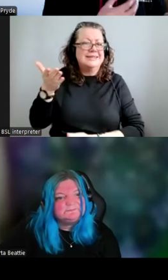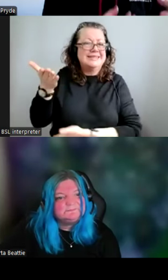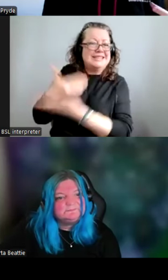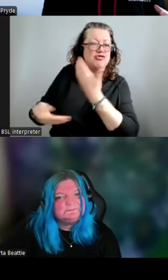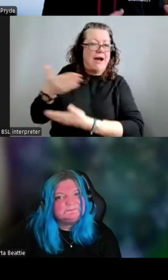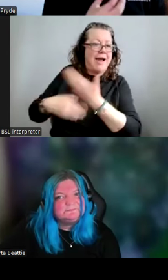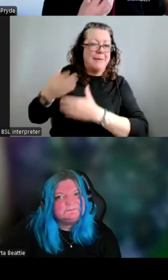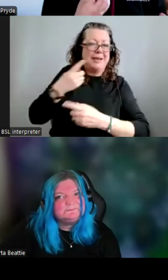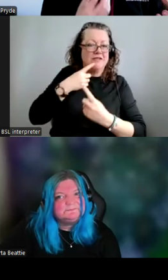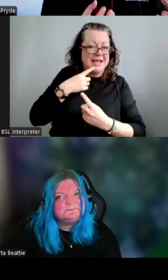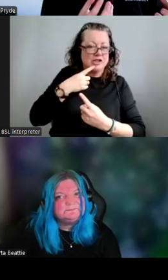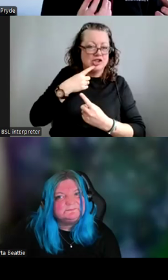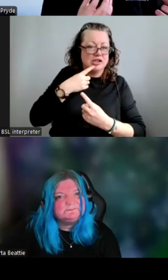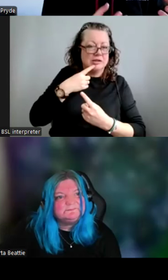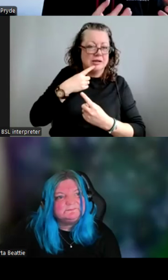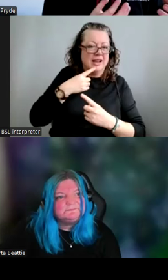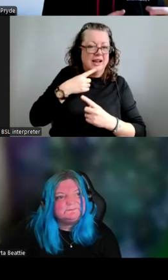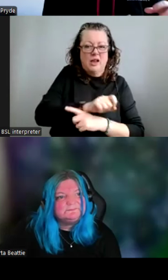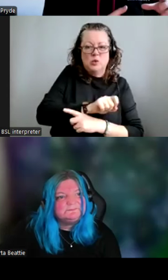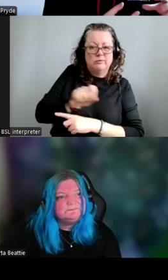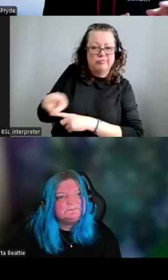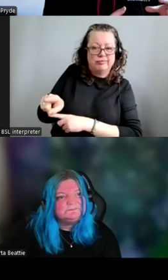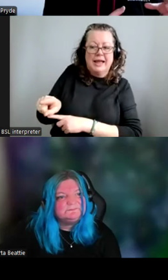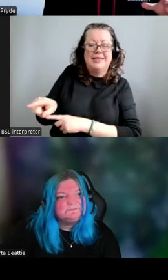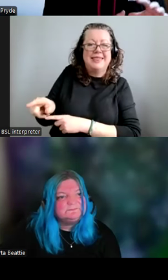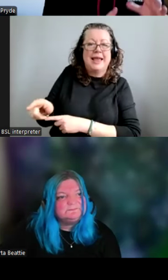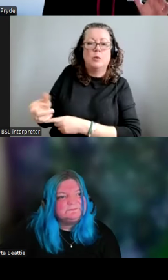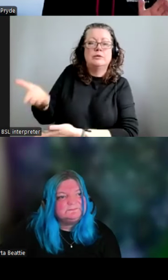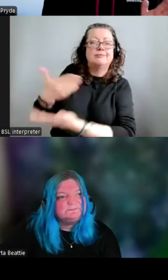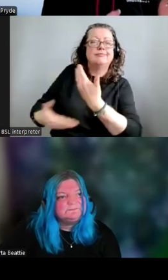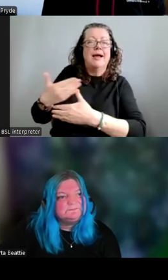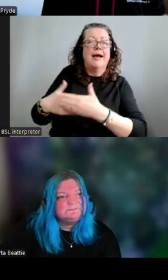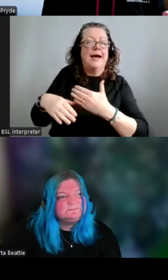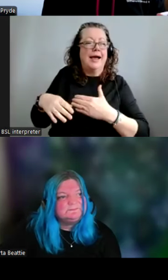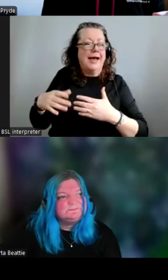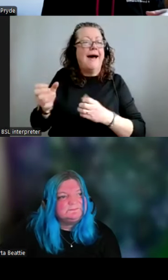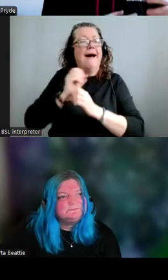information to you through the seeing like a live video feed of what's in front of you.